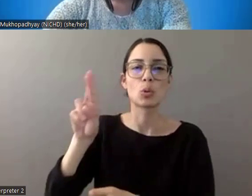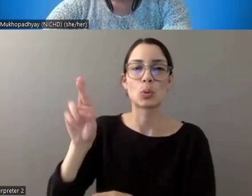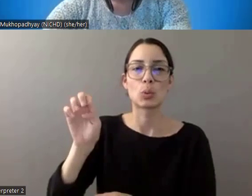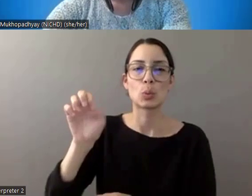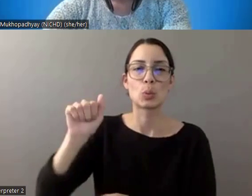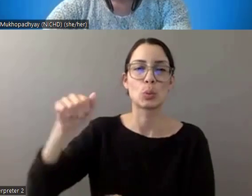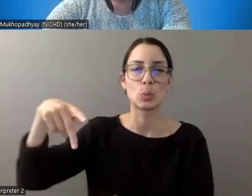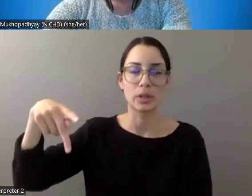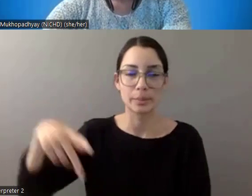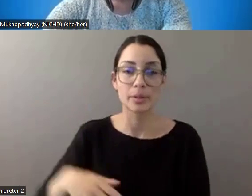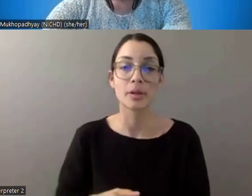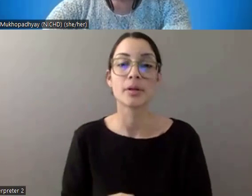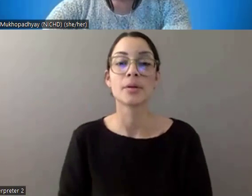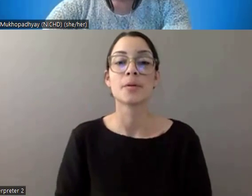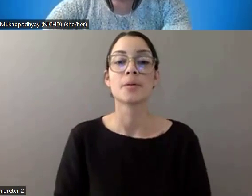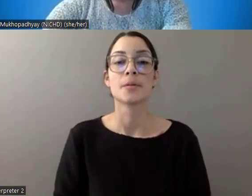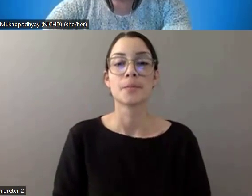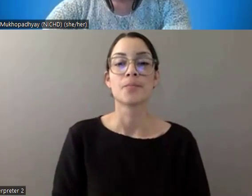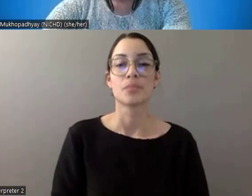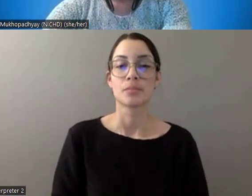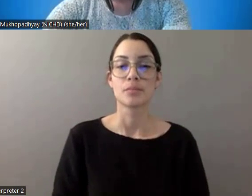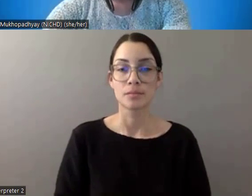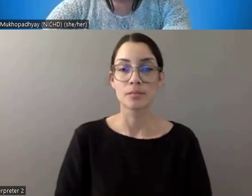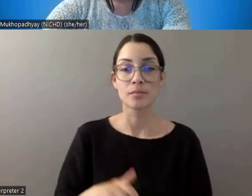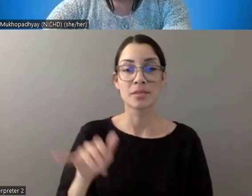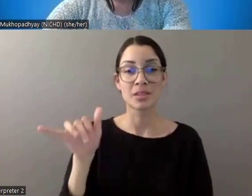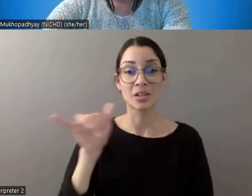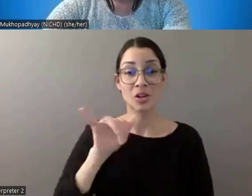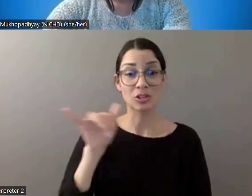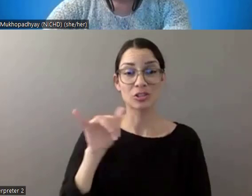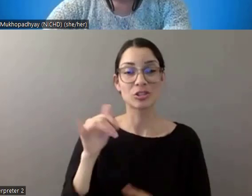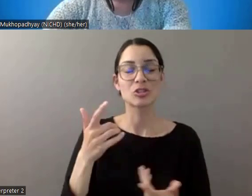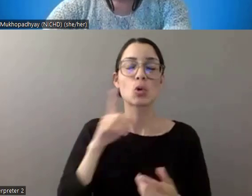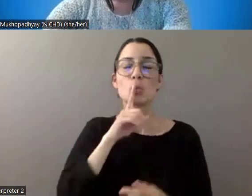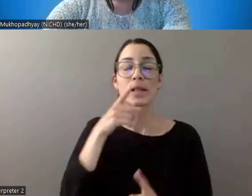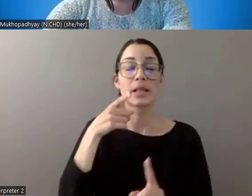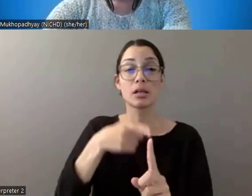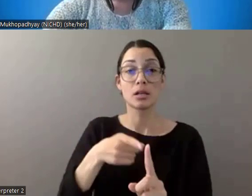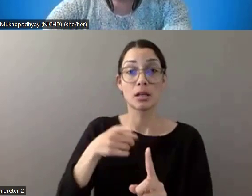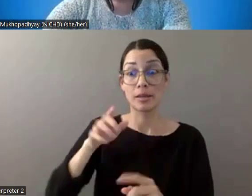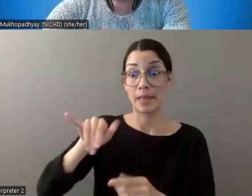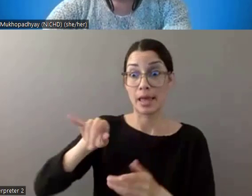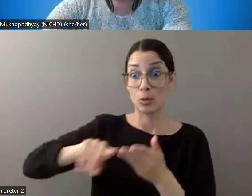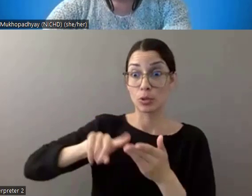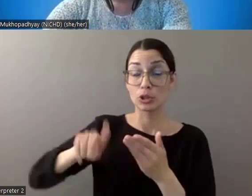and how and whether this will strengthen the research environment of the institution?